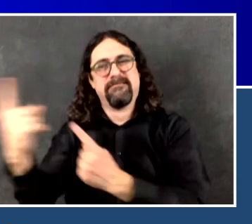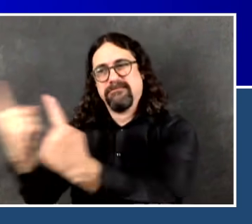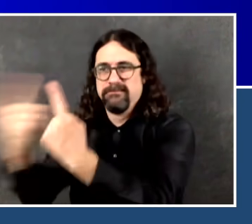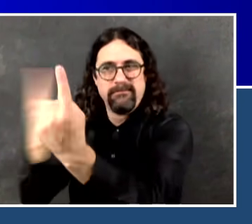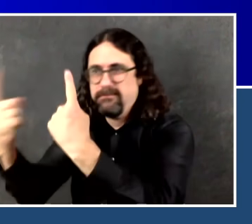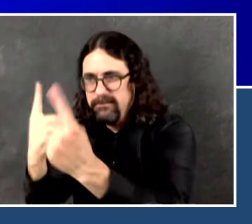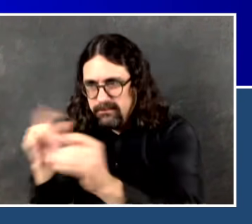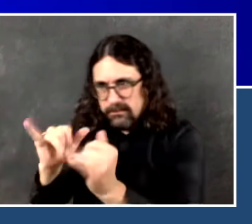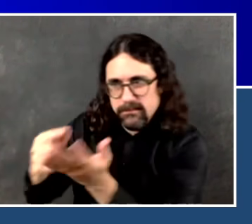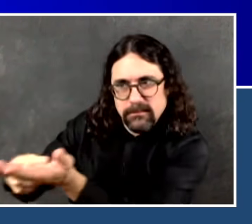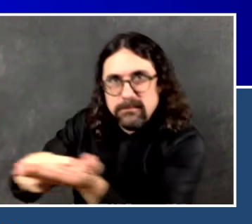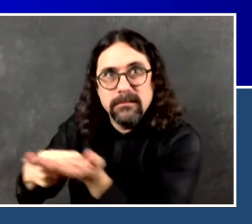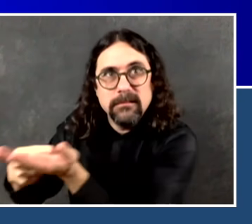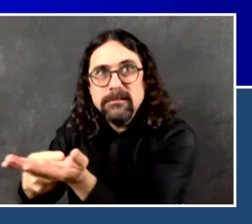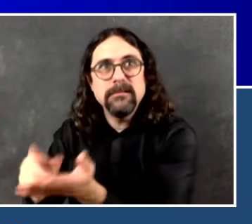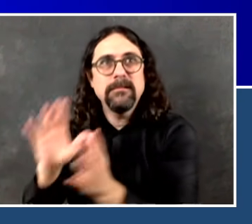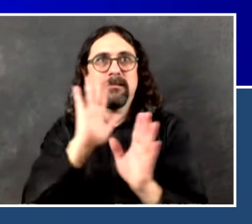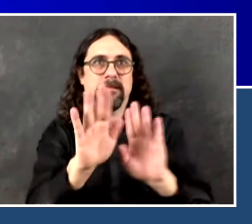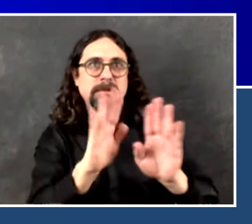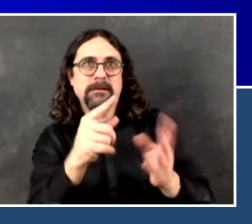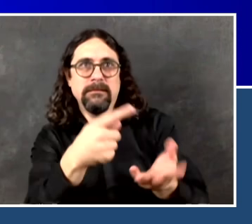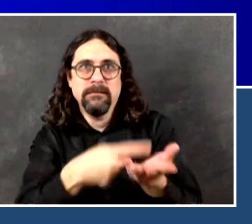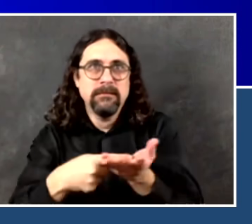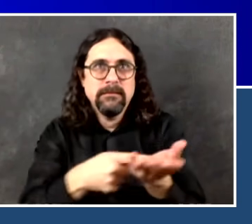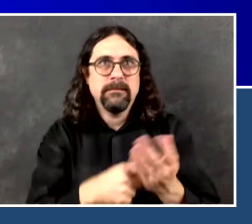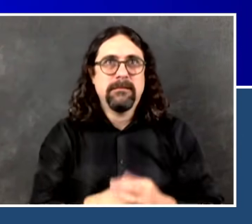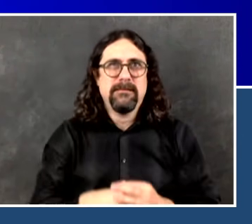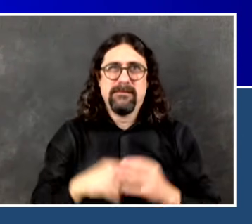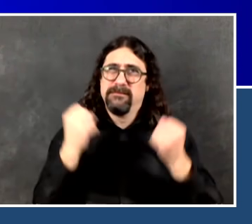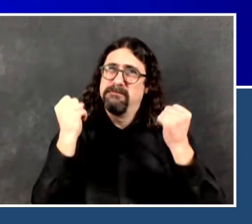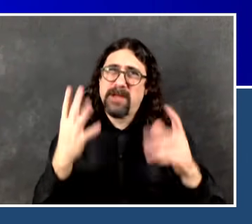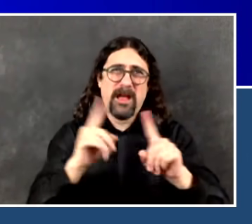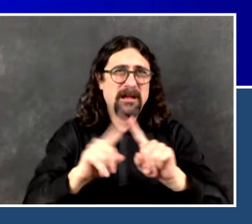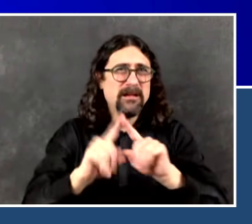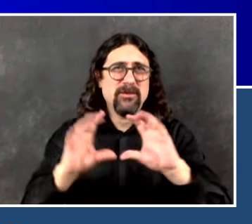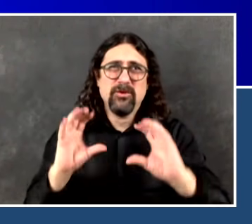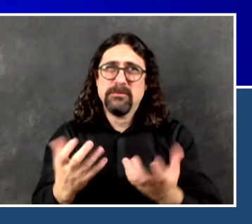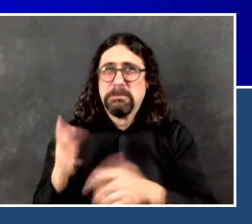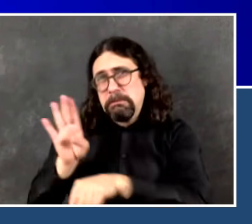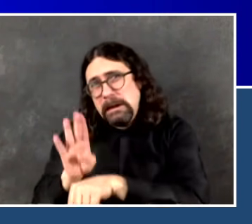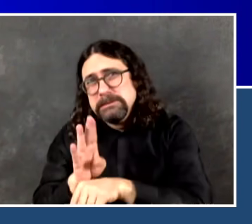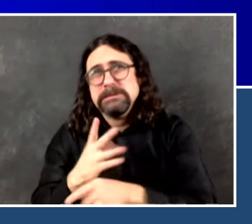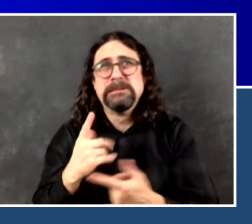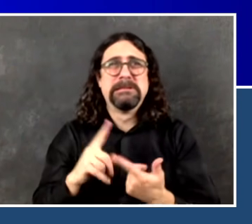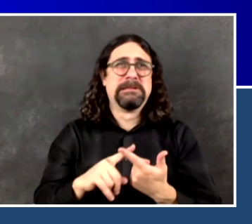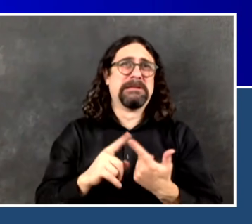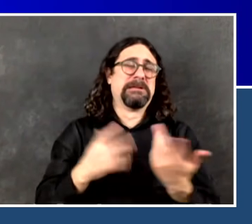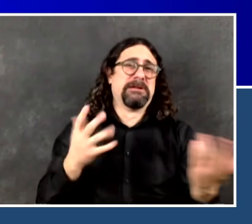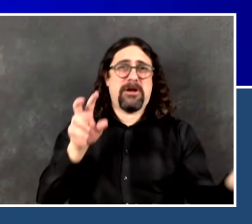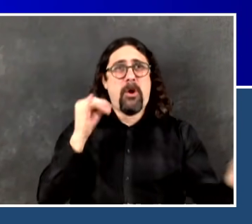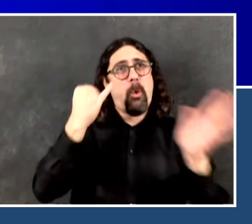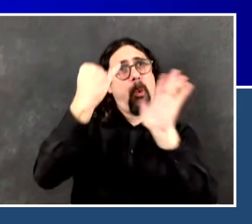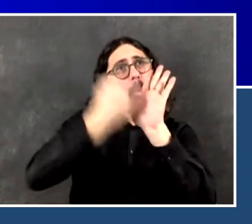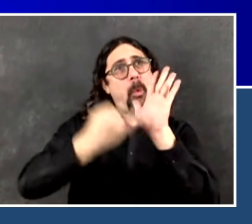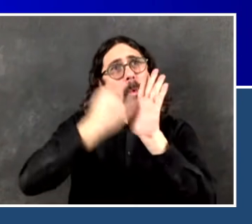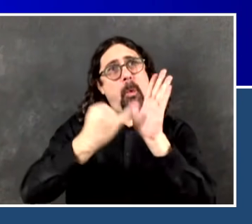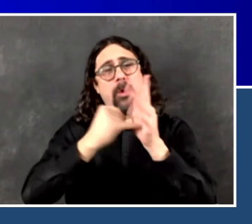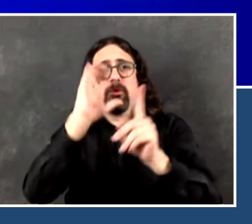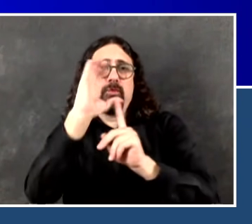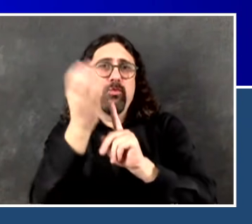PART OF OUR CITY TO BEGIN WITH. ARTS, CULTURE, TOURISM, WHICH WE'RE PROUD OF. THEY'LL COME BACK